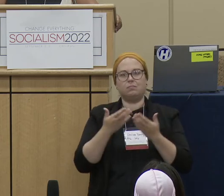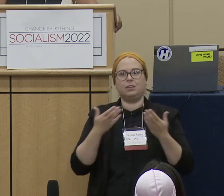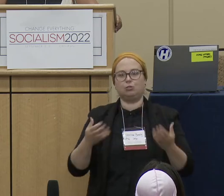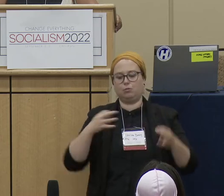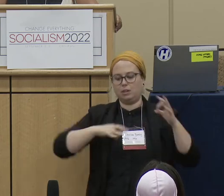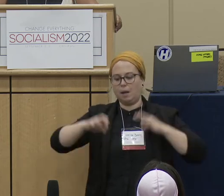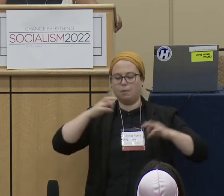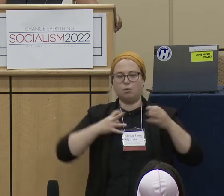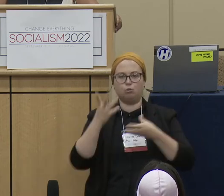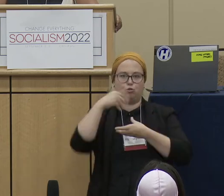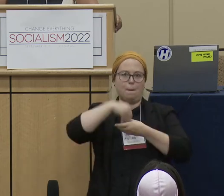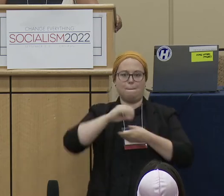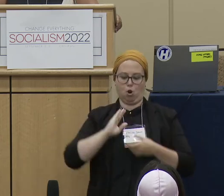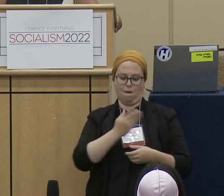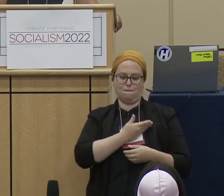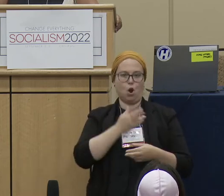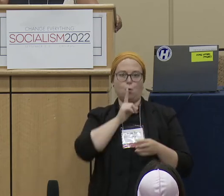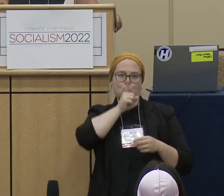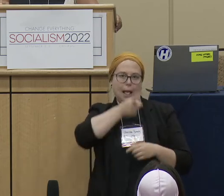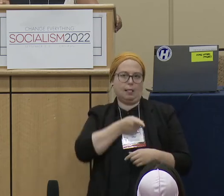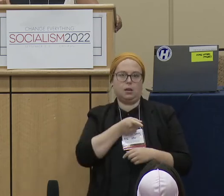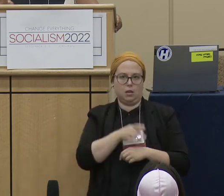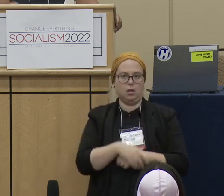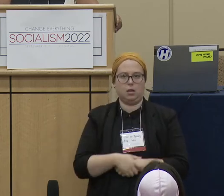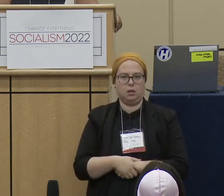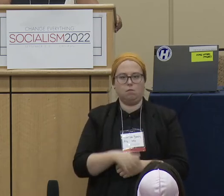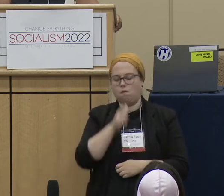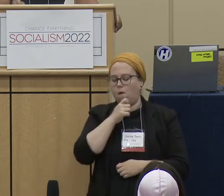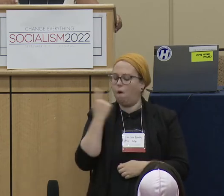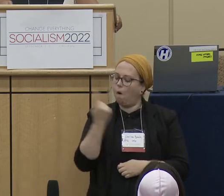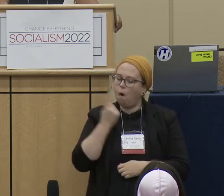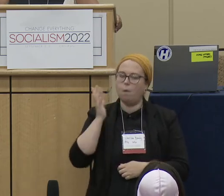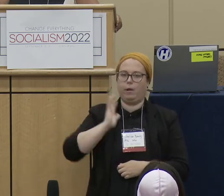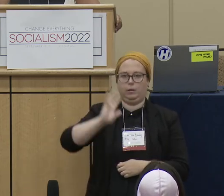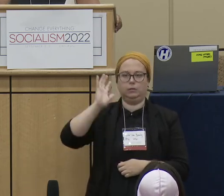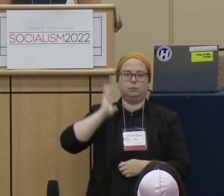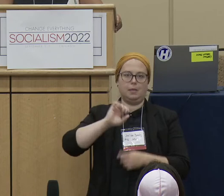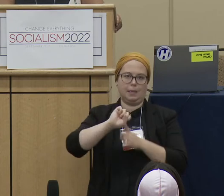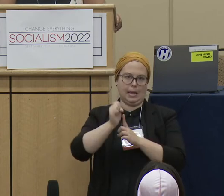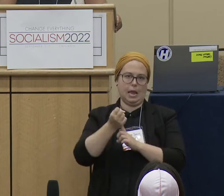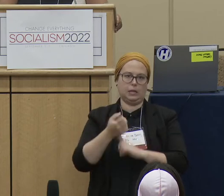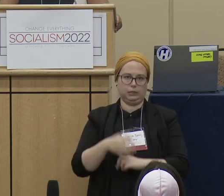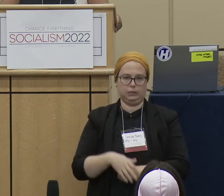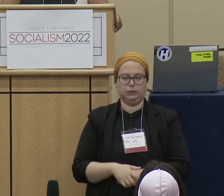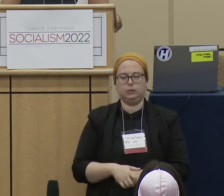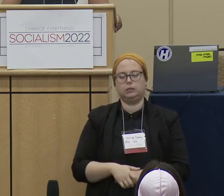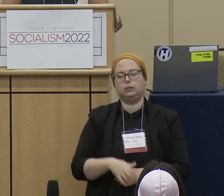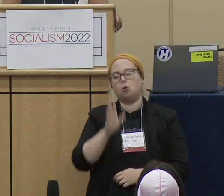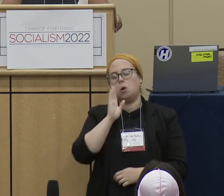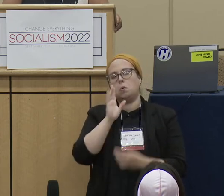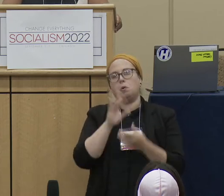of our current reality that has not always been the case .